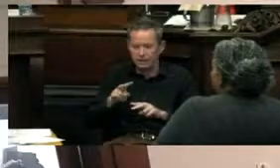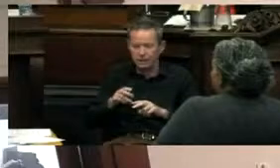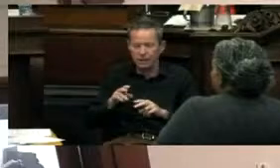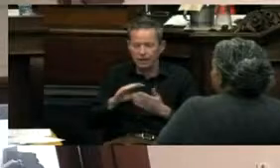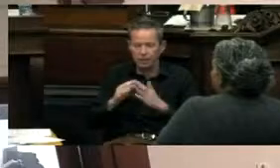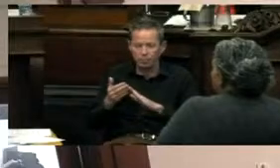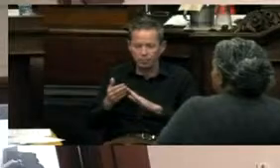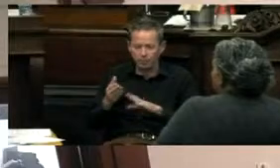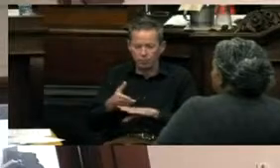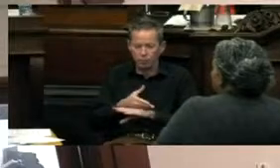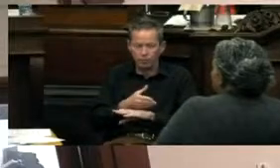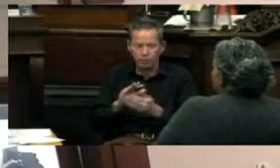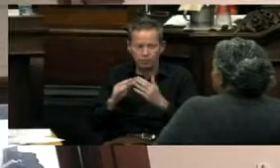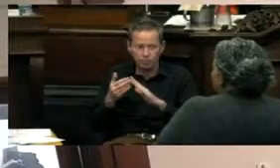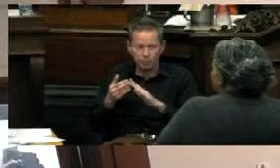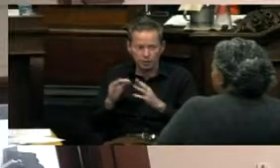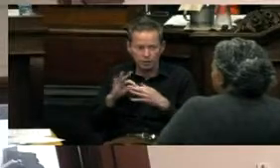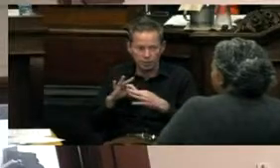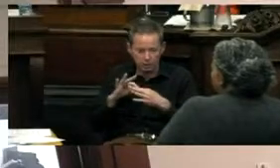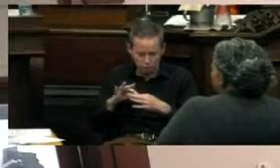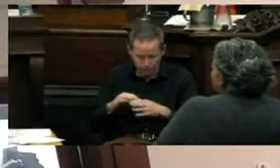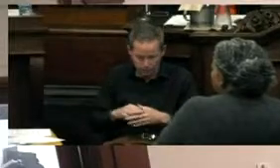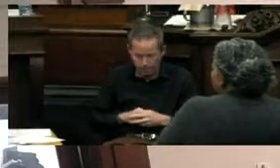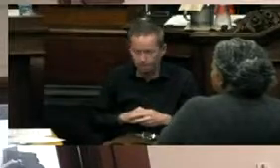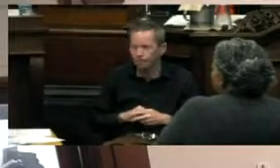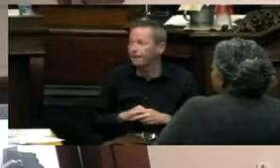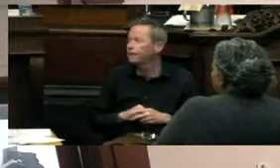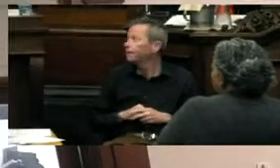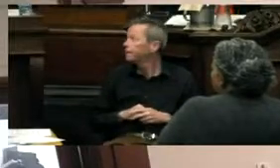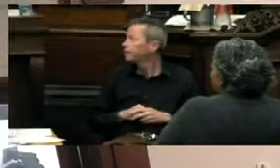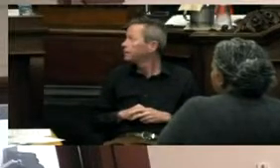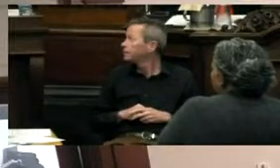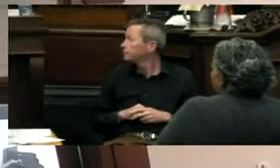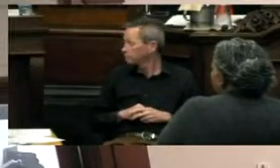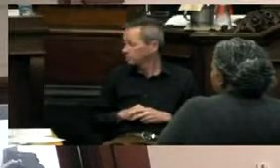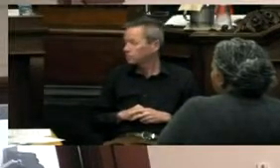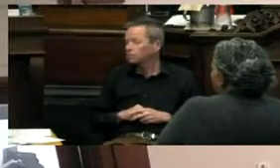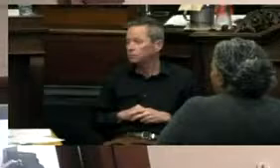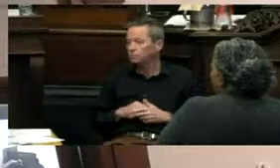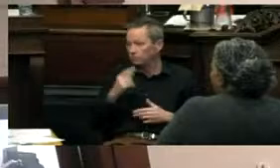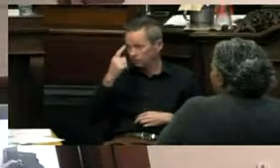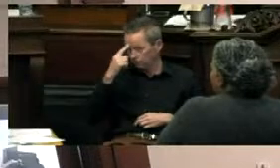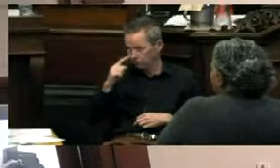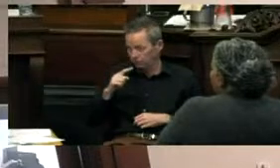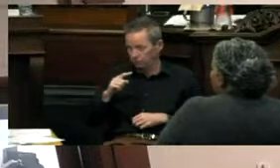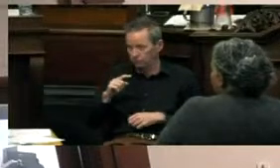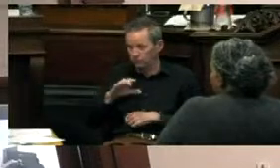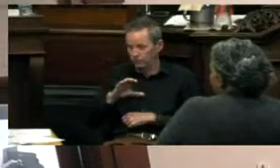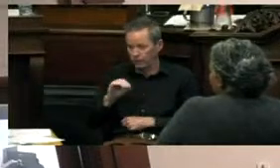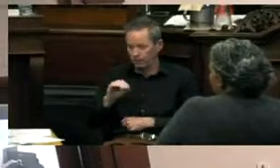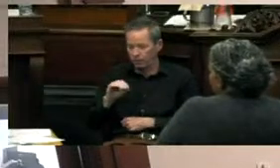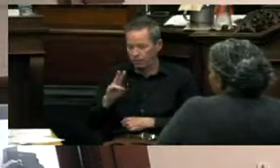really wants to work towards community policing and improving